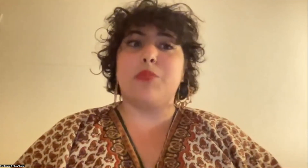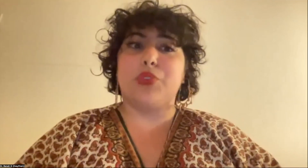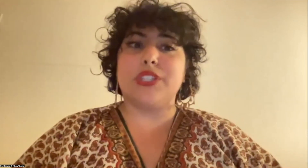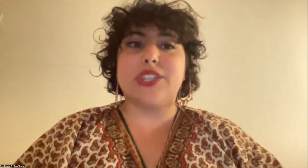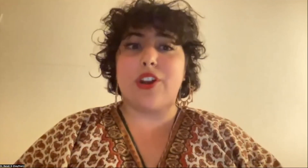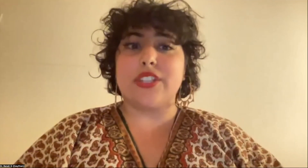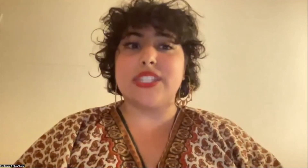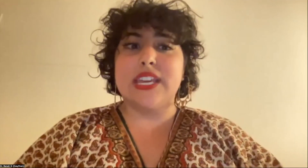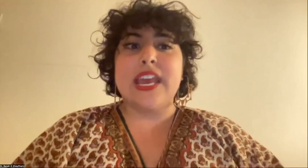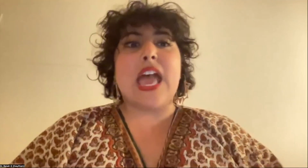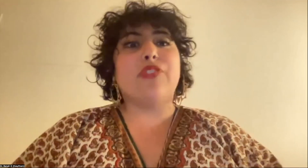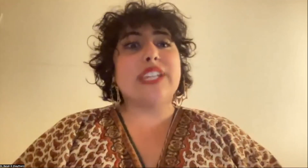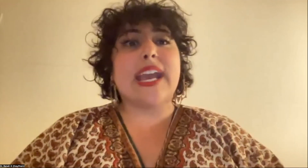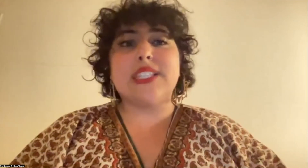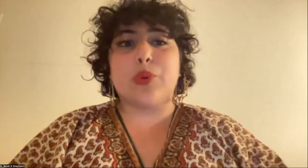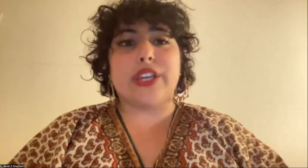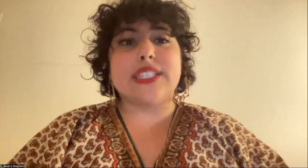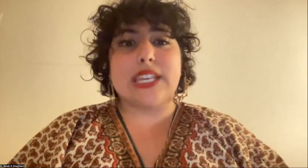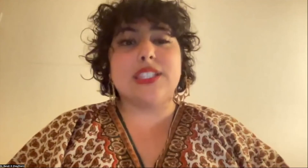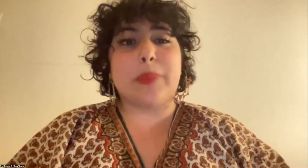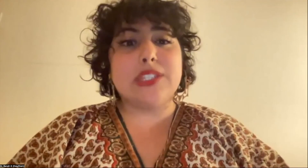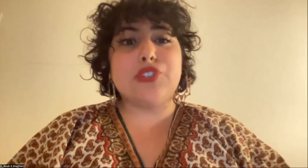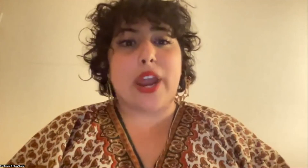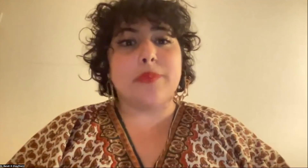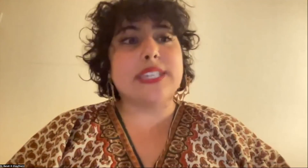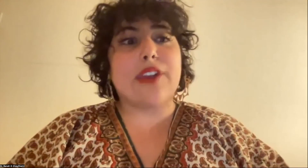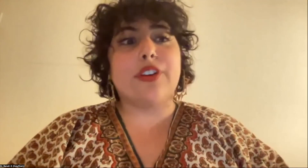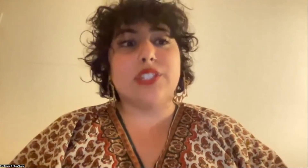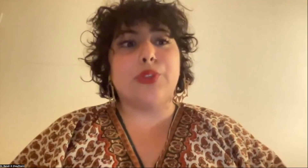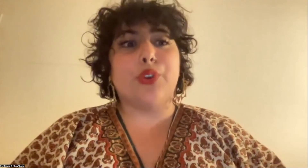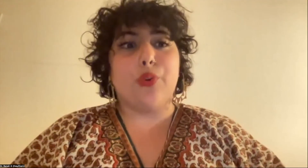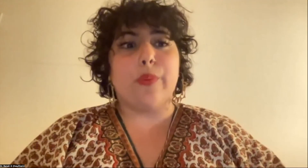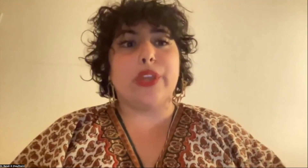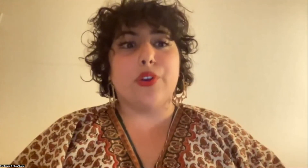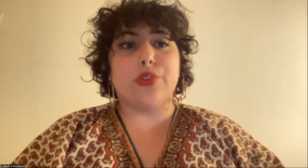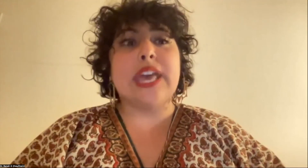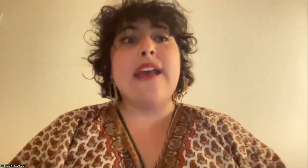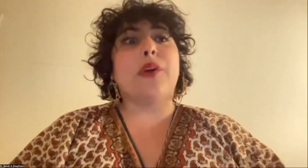sun, moon, and stars. Every diasporic space tribe scattered into lunar orbit knows that